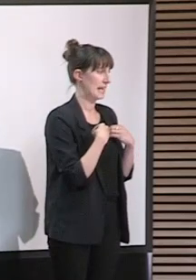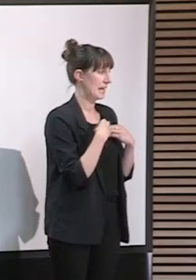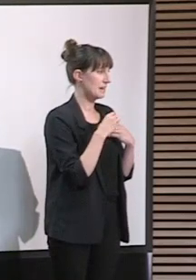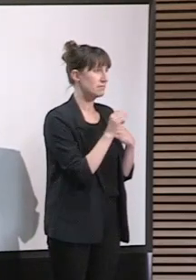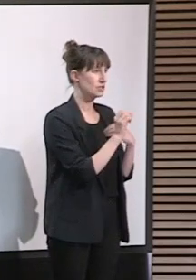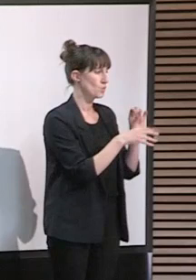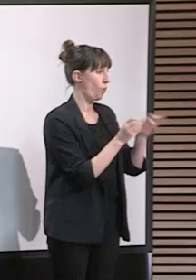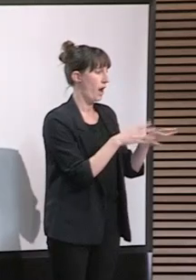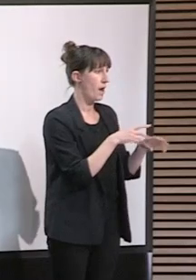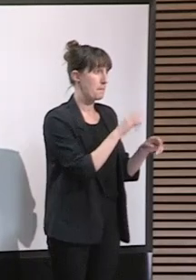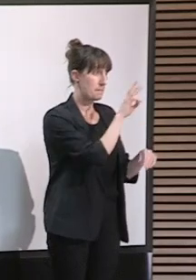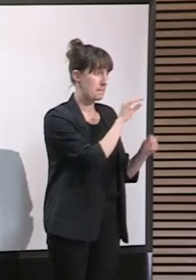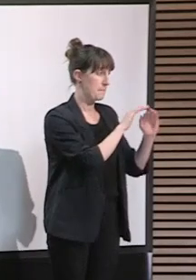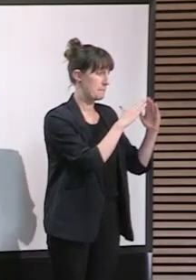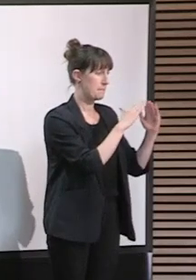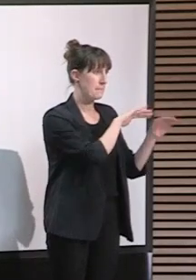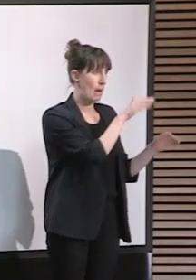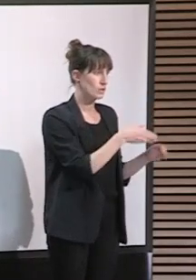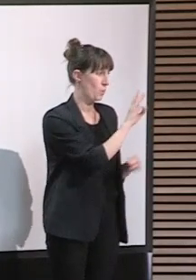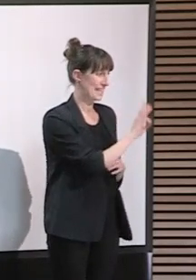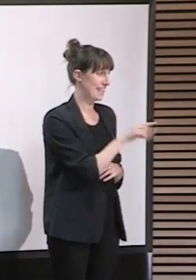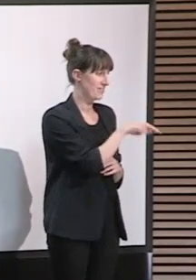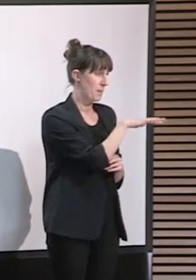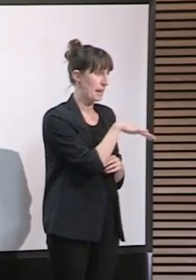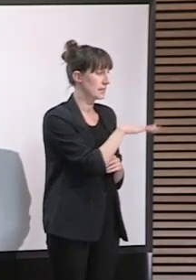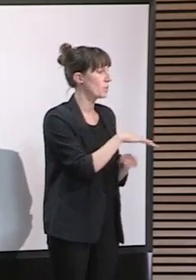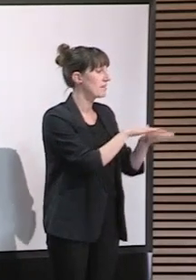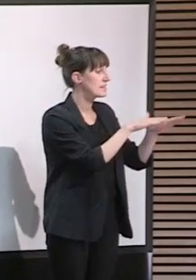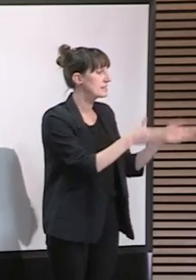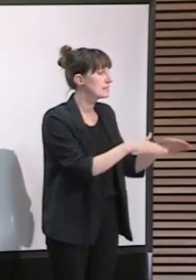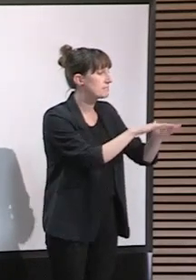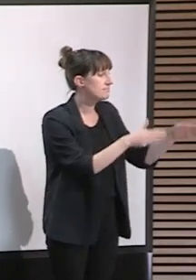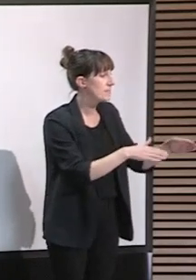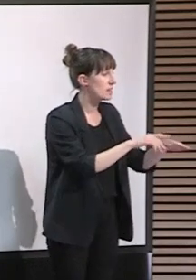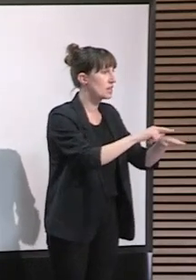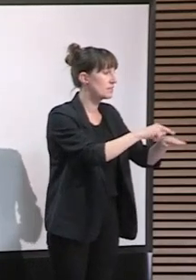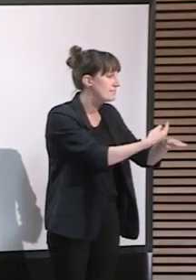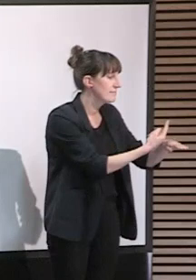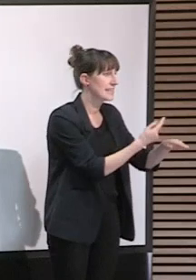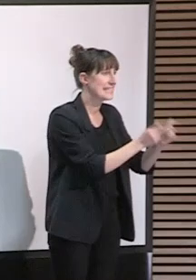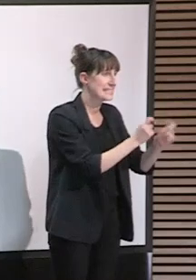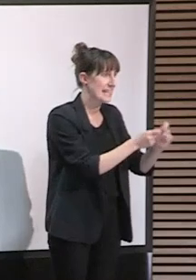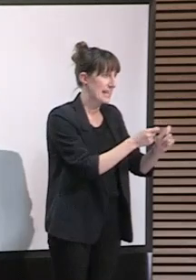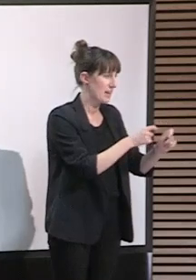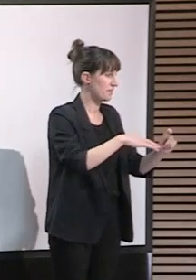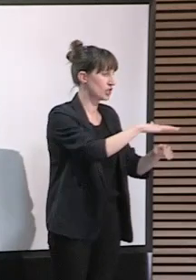testing as well at the Americold store in Mount